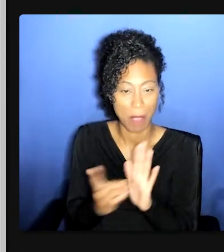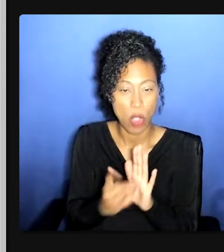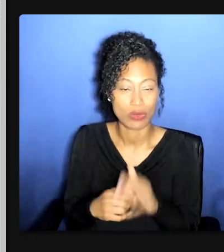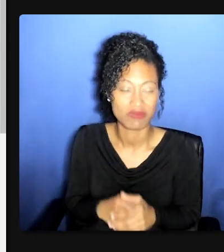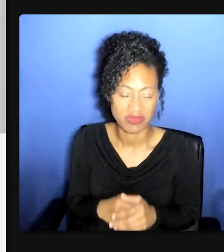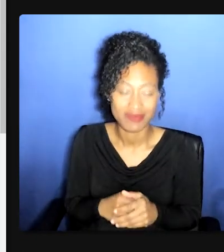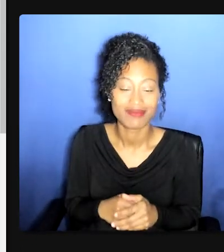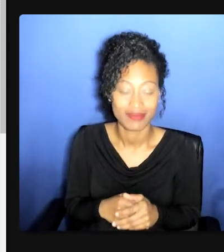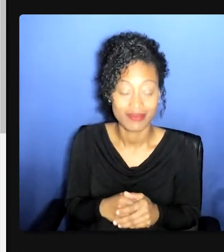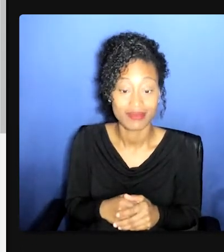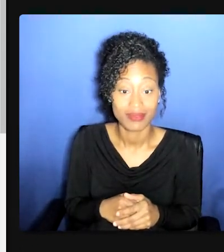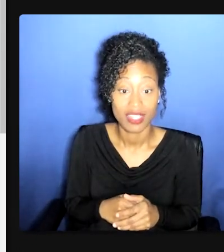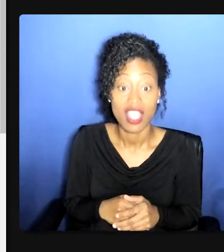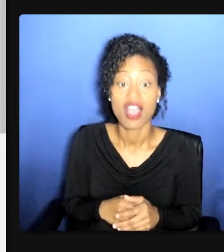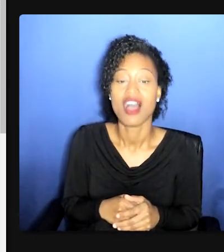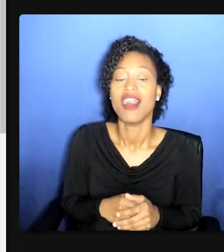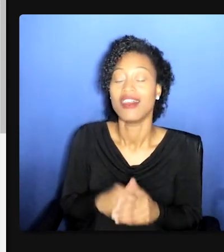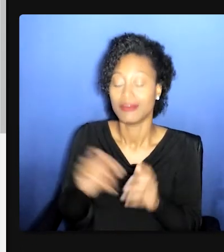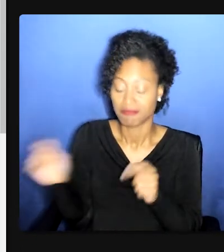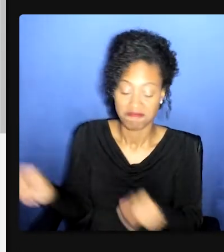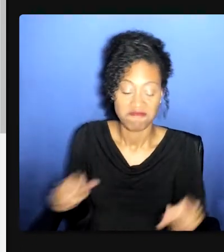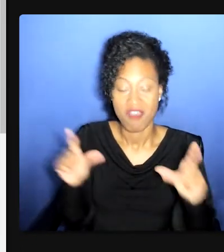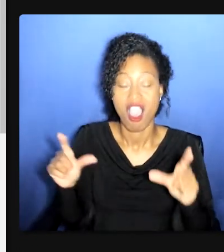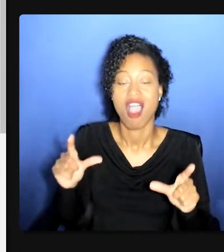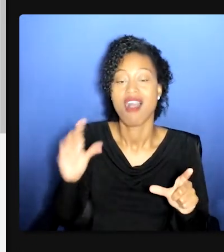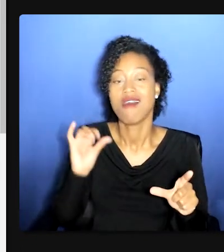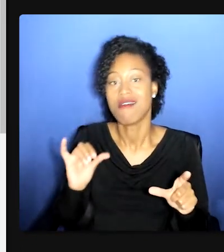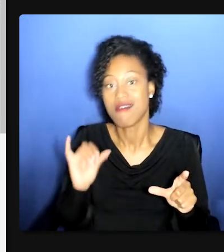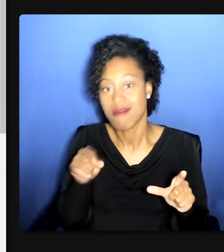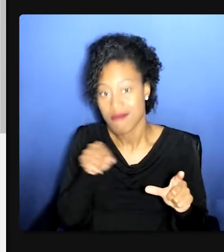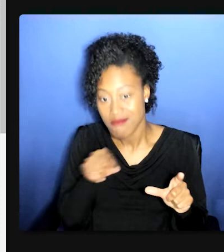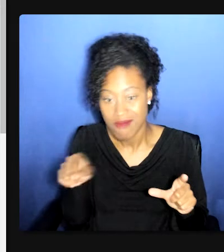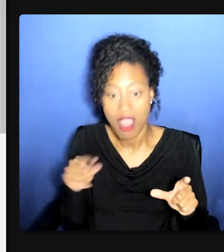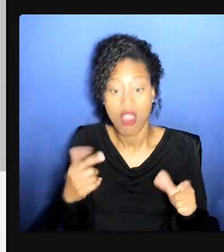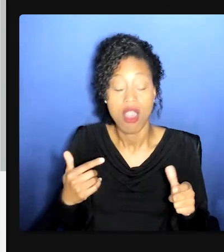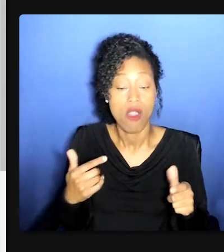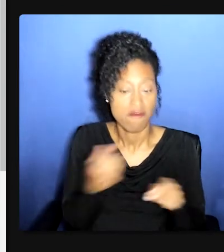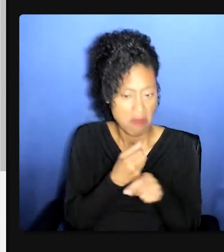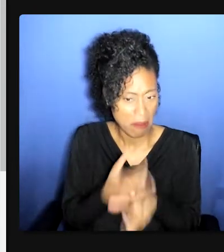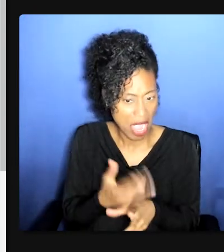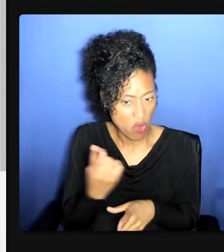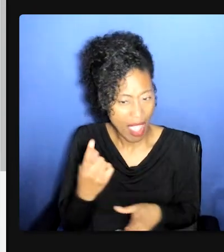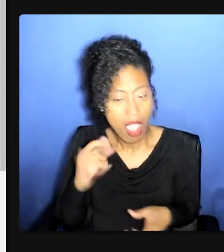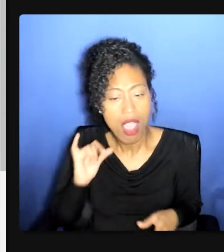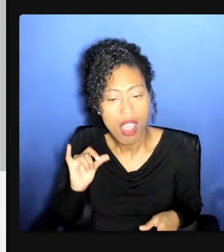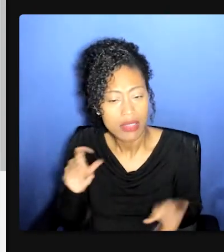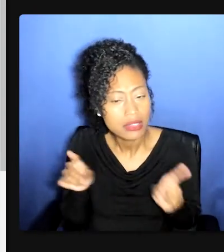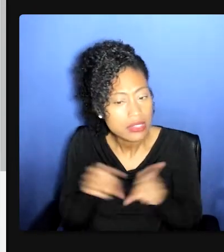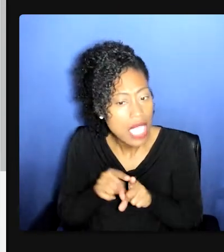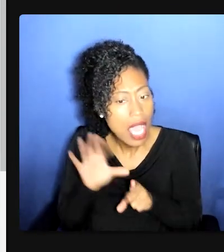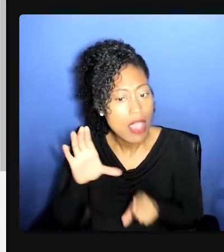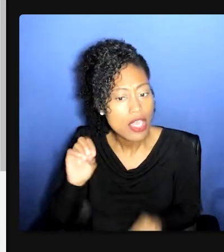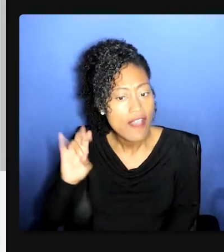So here, as you can see, we have the same configuration.